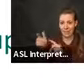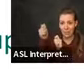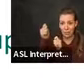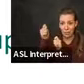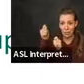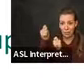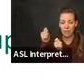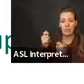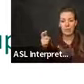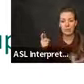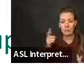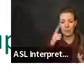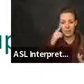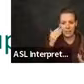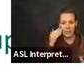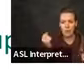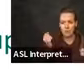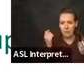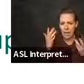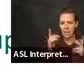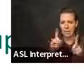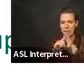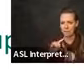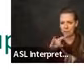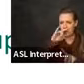know many different children who have received their second dose.